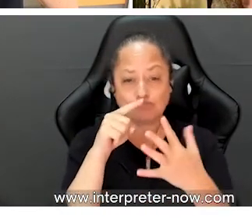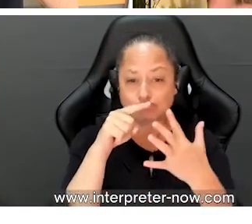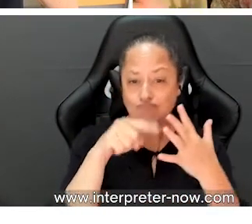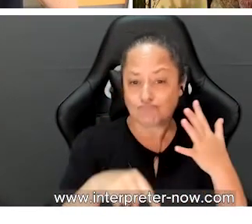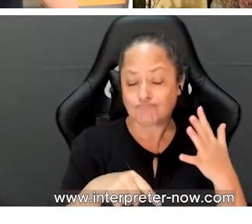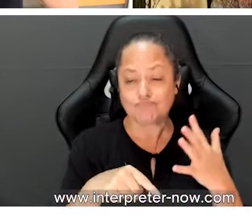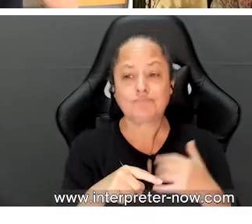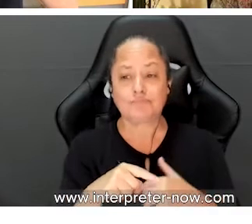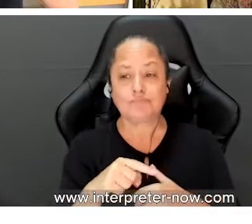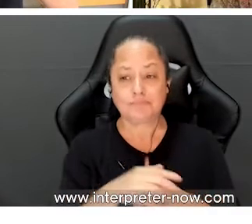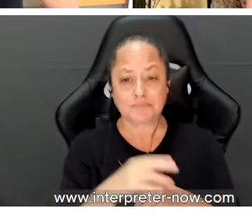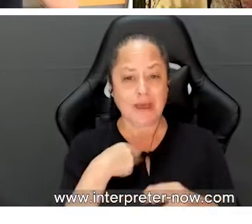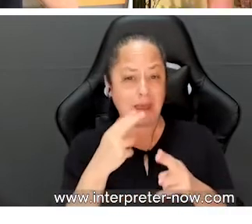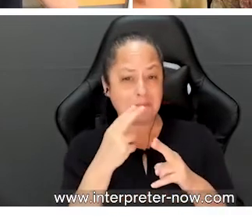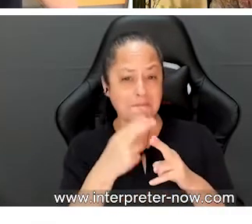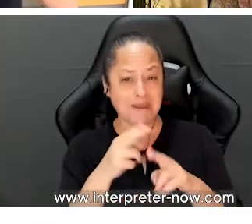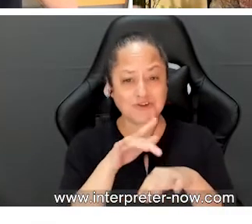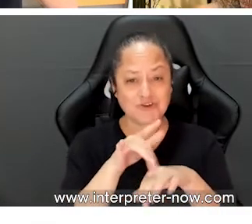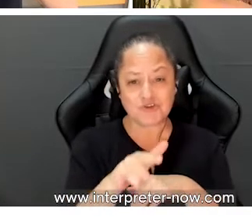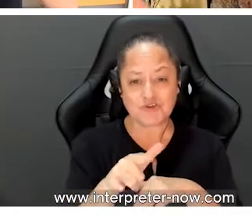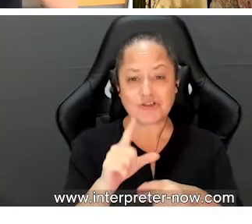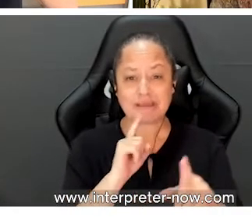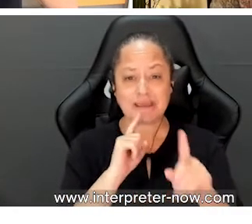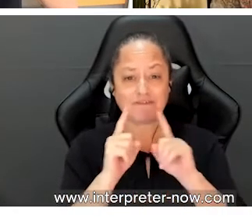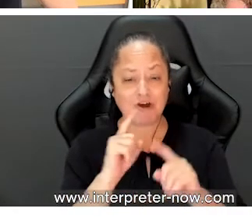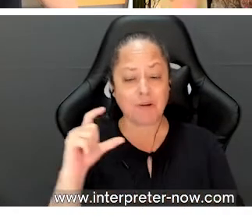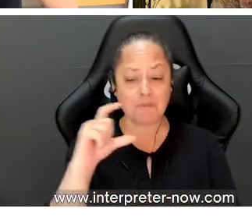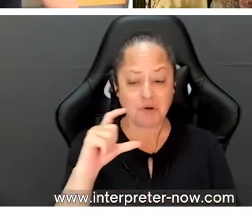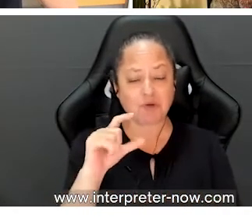Muslims, just like any group, make decisions and do things with their lives for many different